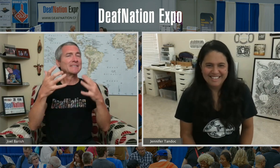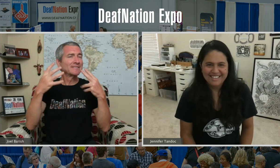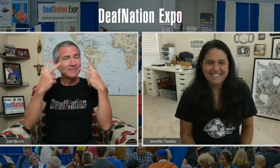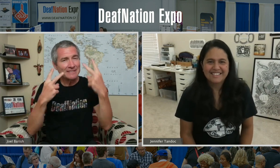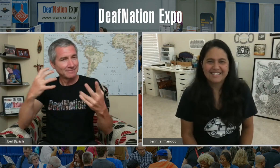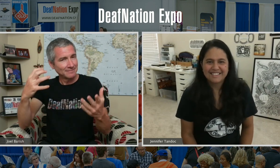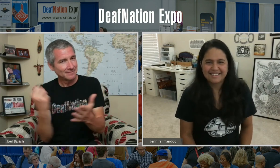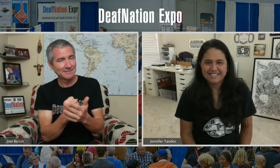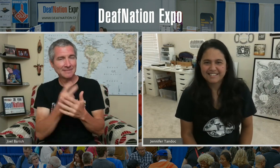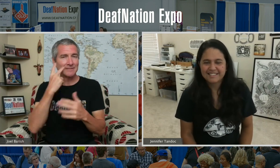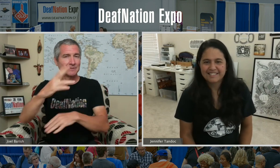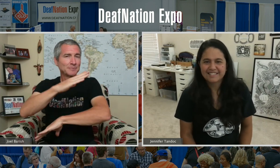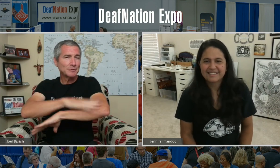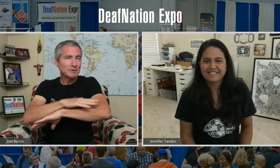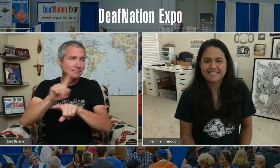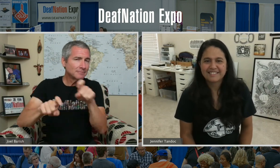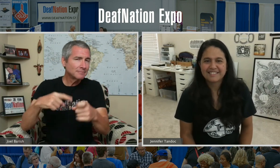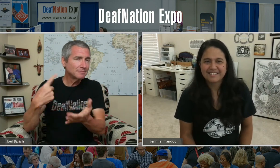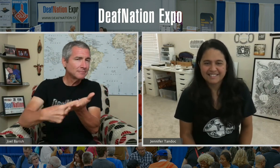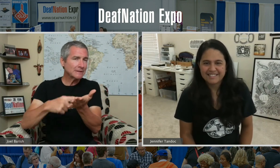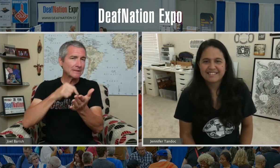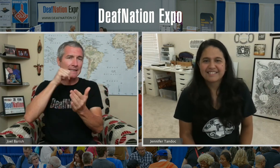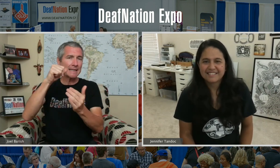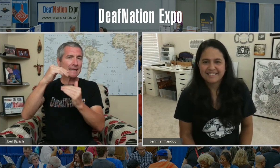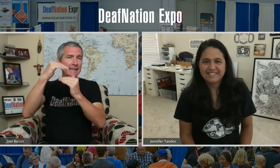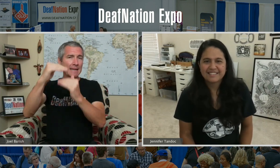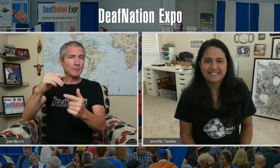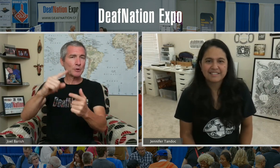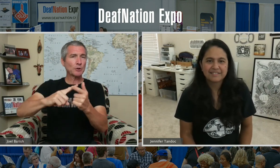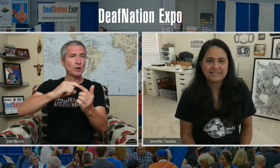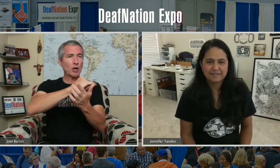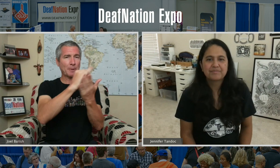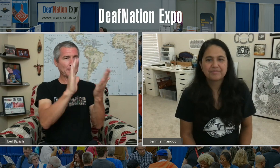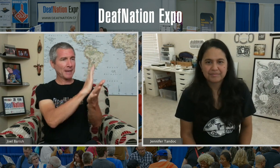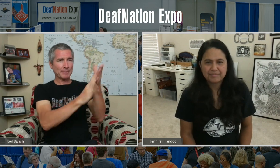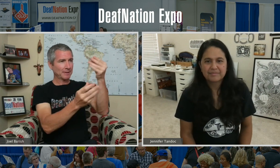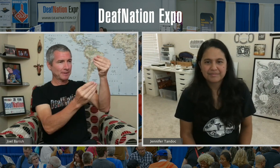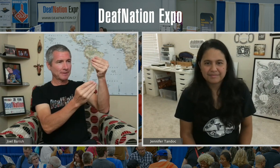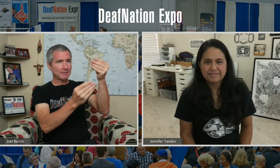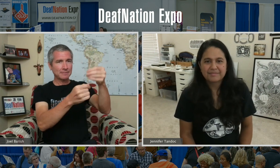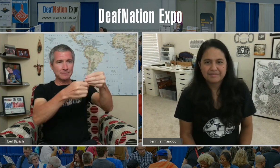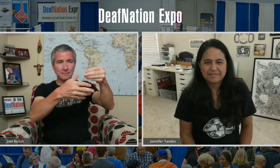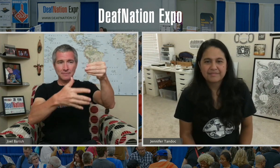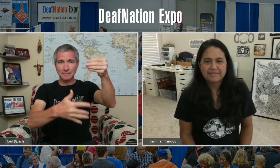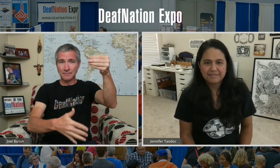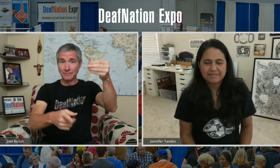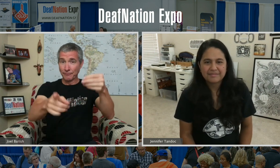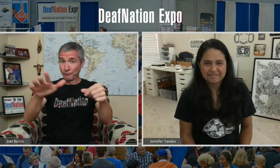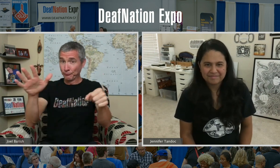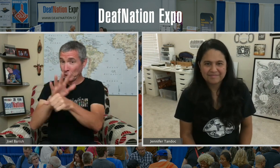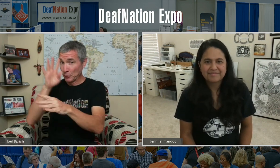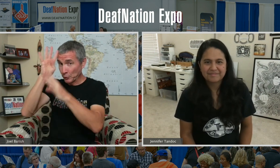If you want to visit, go and visit her booth. It’s not limited to paper but more.